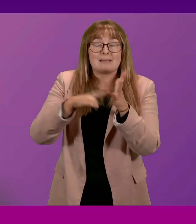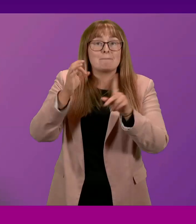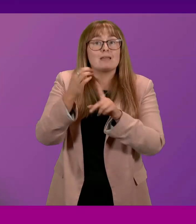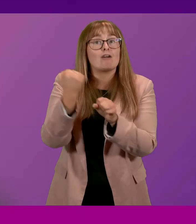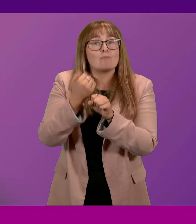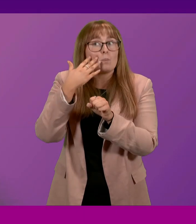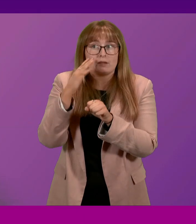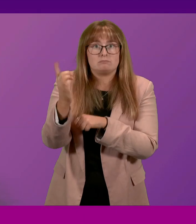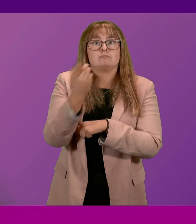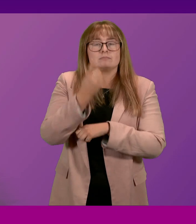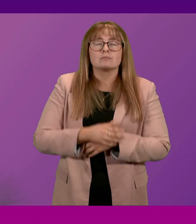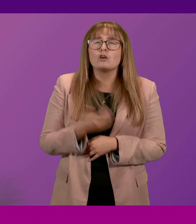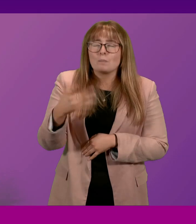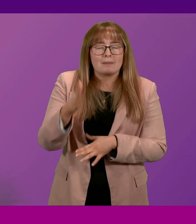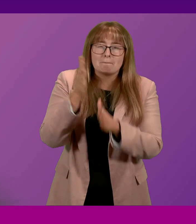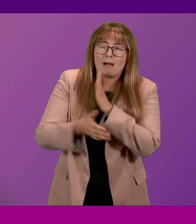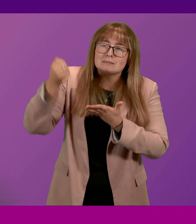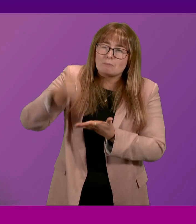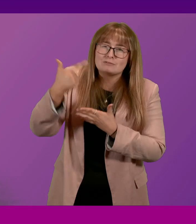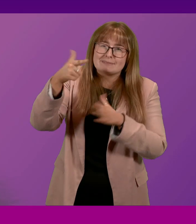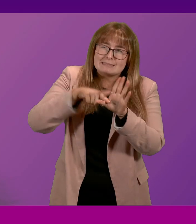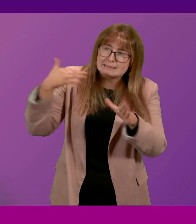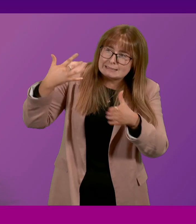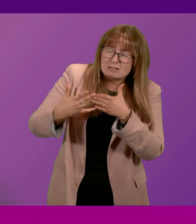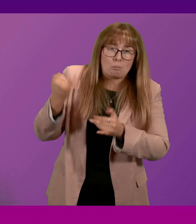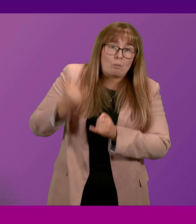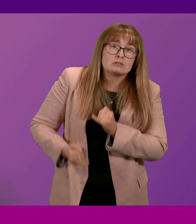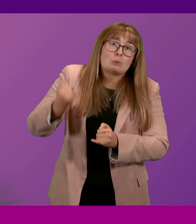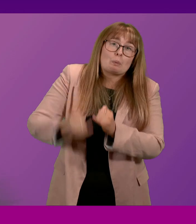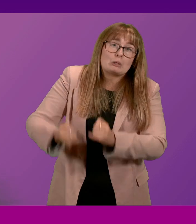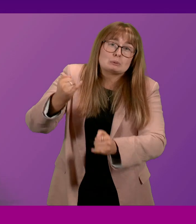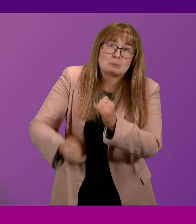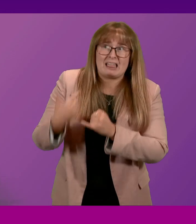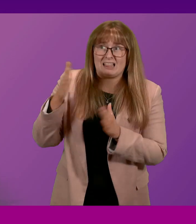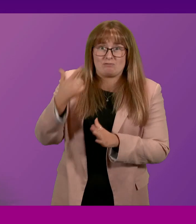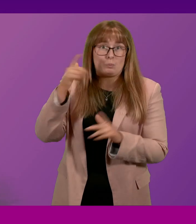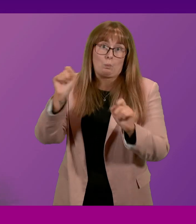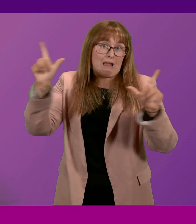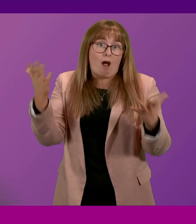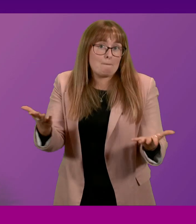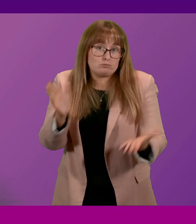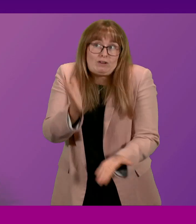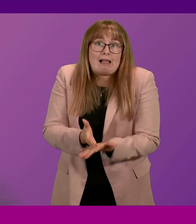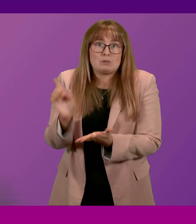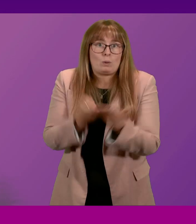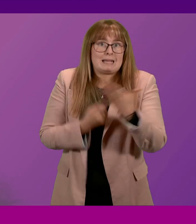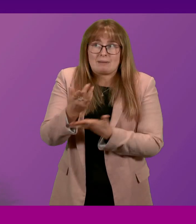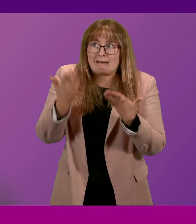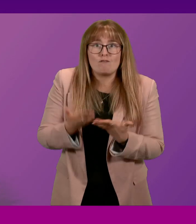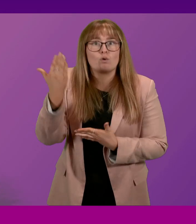John Swinney has been passing budgets for 17 years and things in Scotland keep getting worse, so he needs to wake up to the reality faced by Scotland’s pupils.